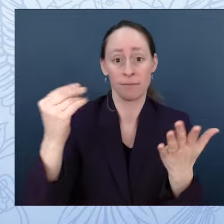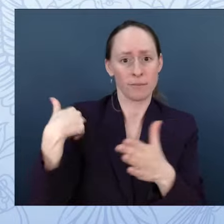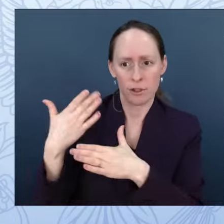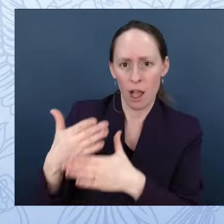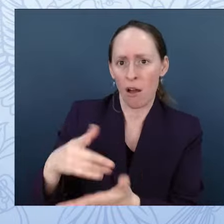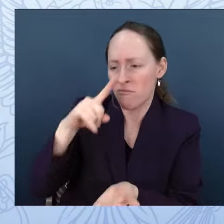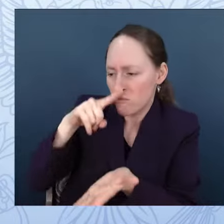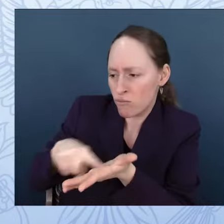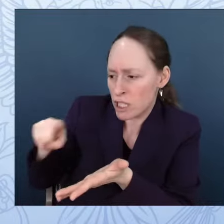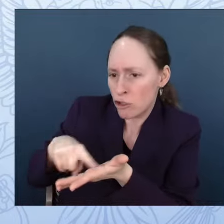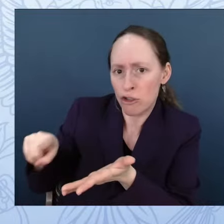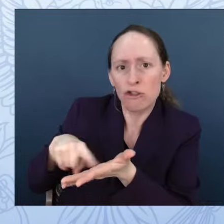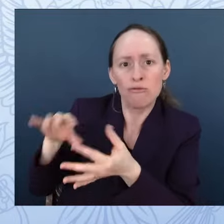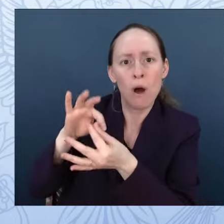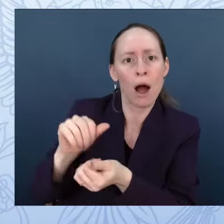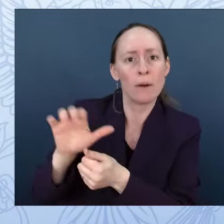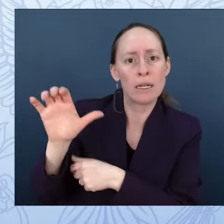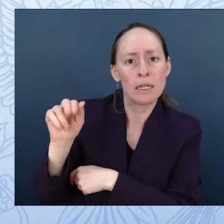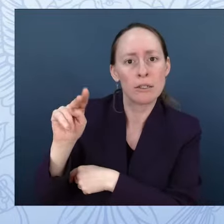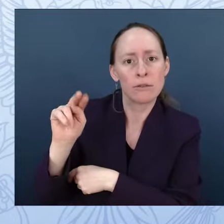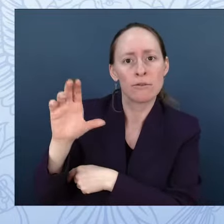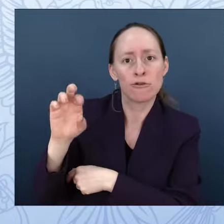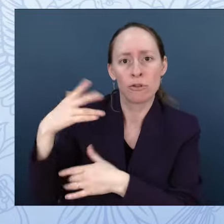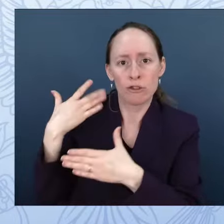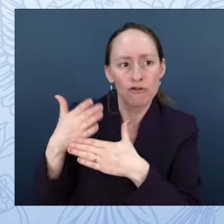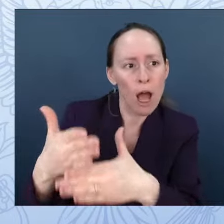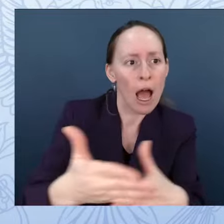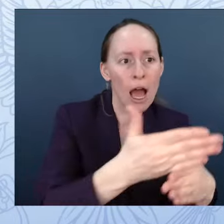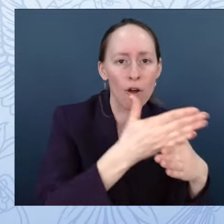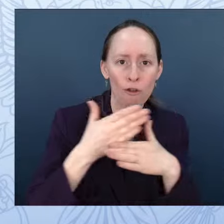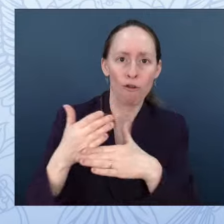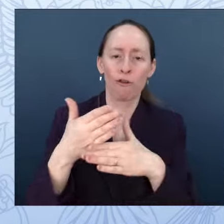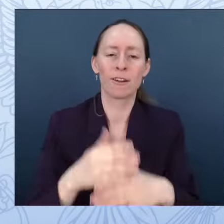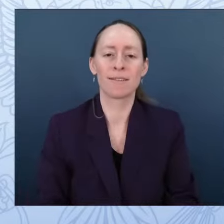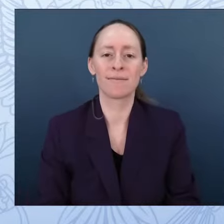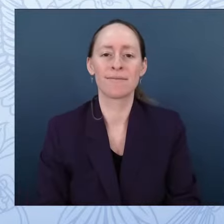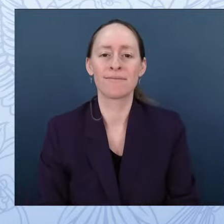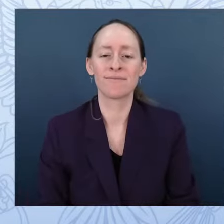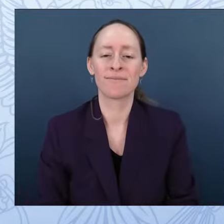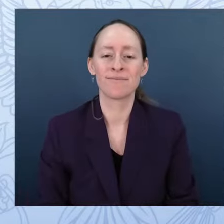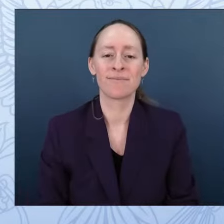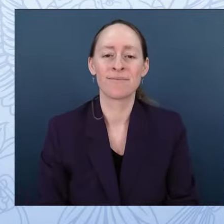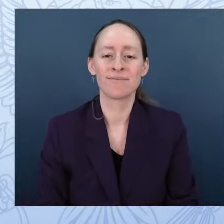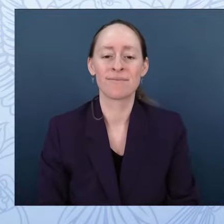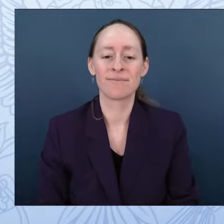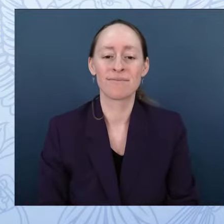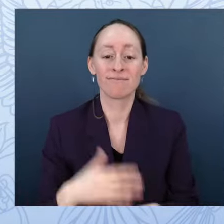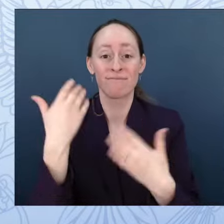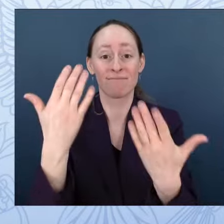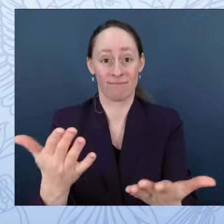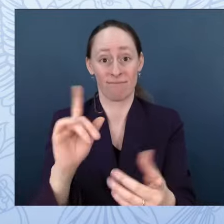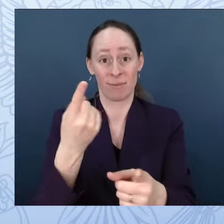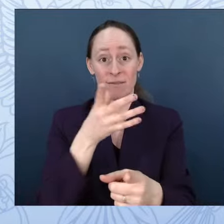So when the First Lady talks about this topic, she says, it's going to take all of us. We are so excited that you represent that today.